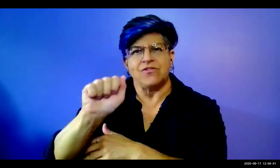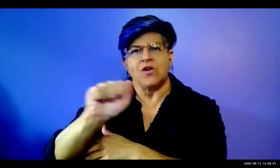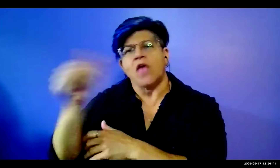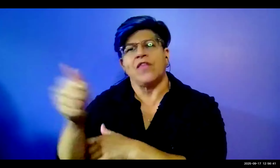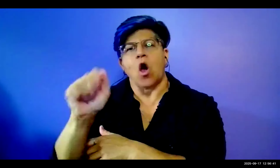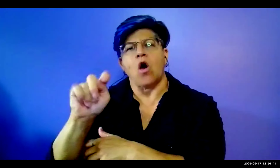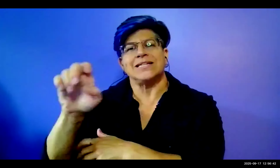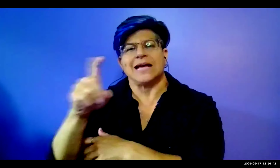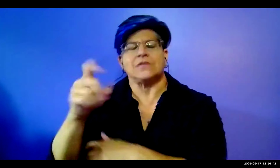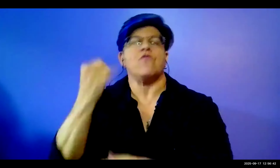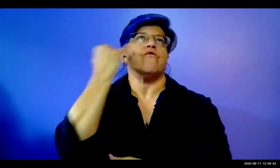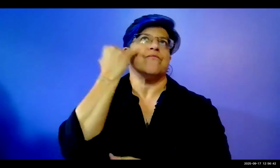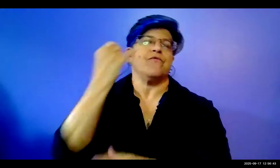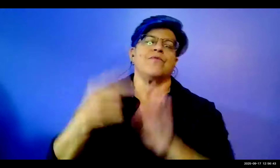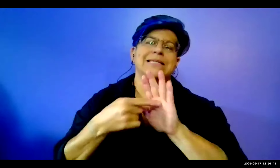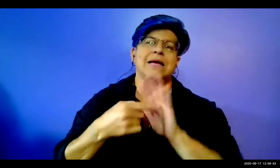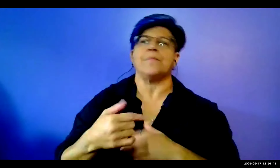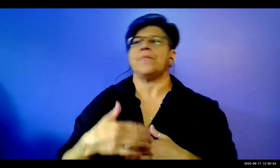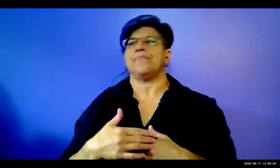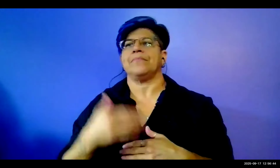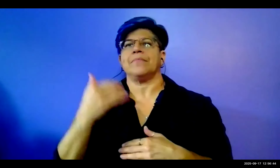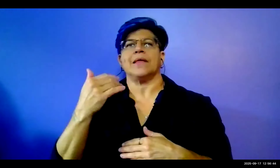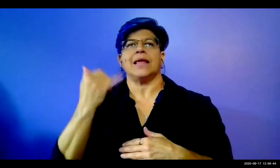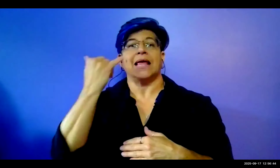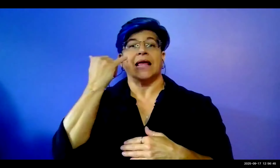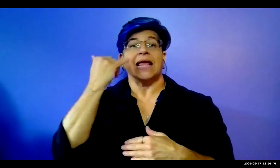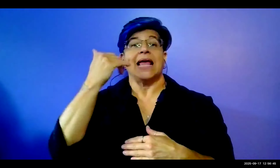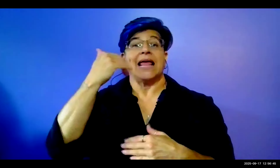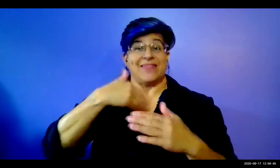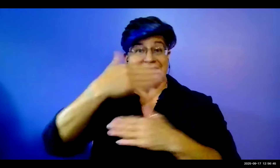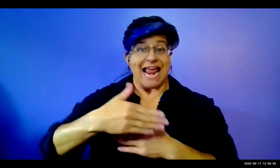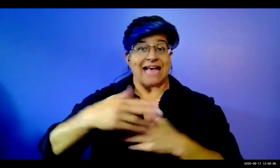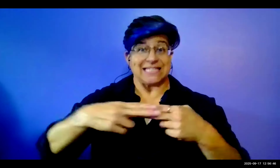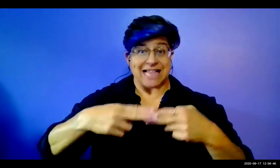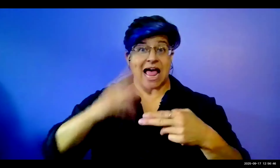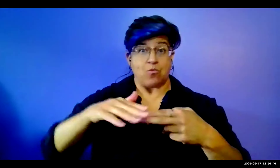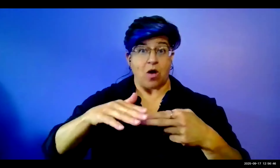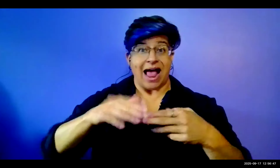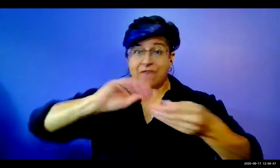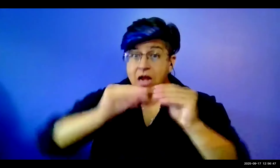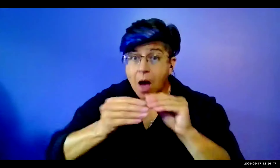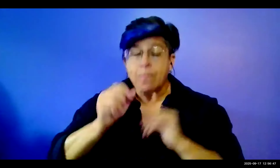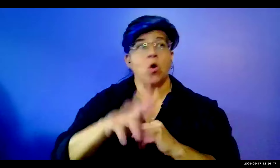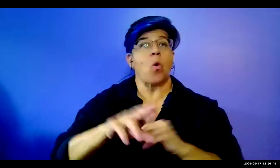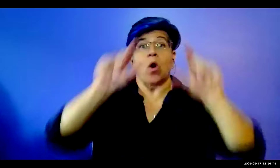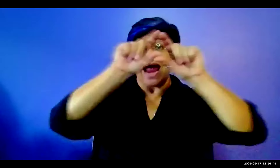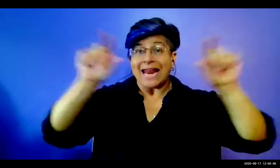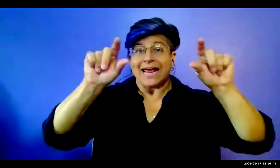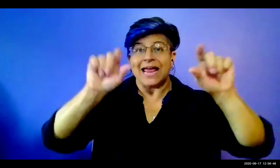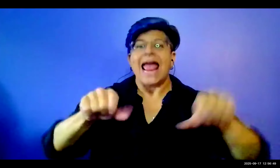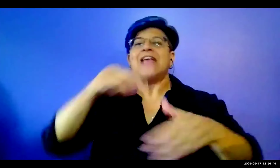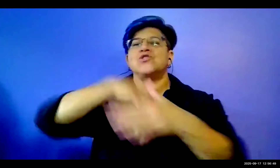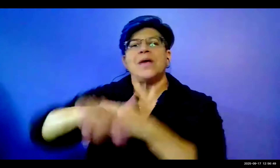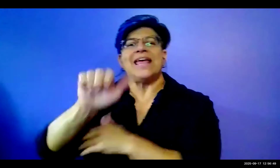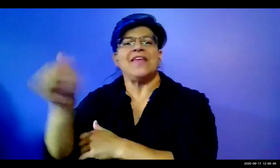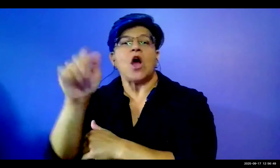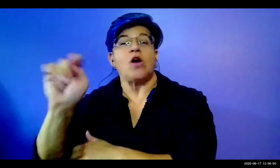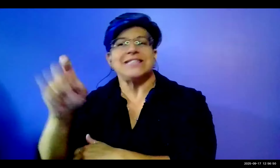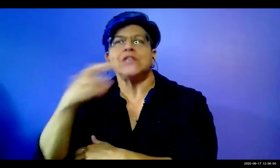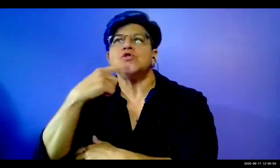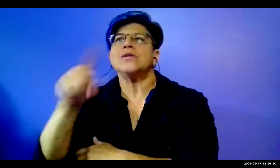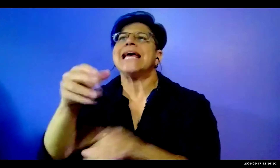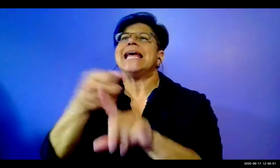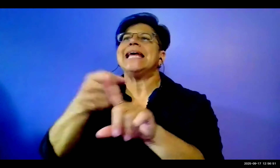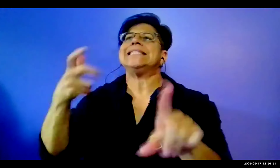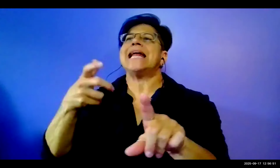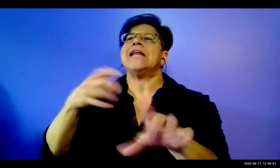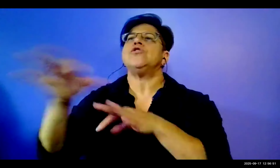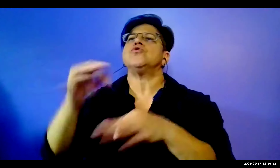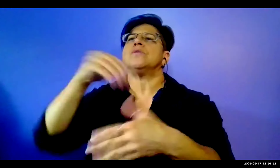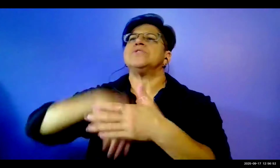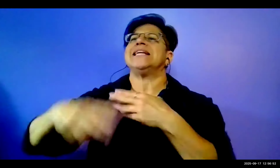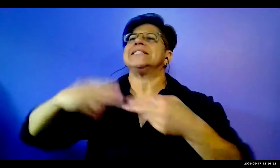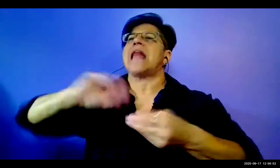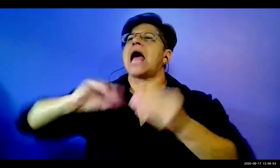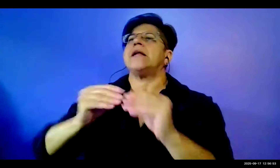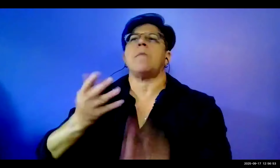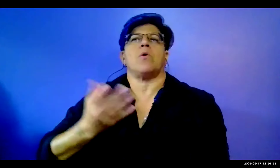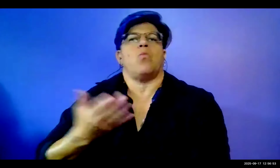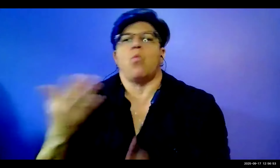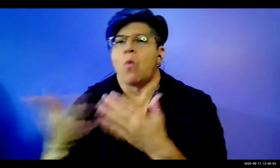If the next slide… the next slide will definitely have a heading, or a slide number, right? So you can mention that in the alt text, that extended description in slide number this, or slide heading this. If it is in the appendix, the same thing.